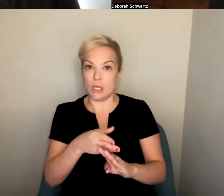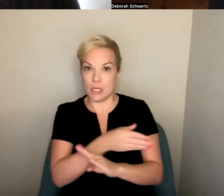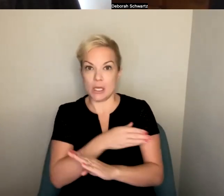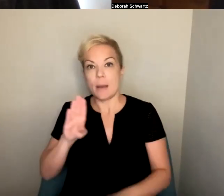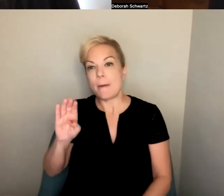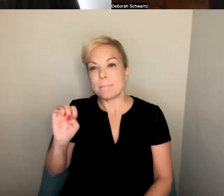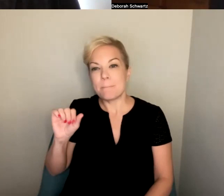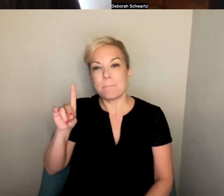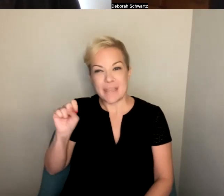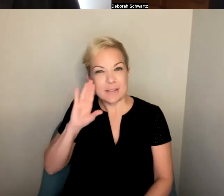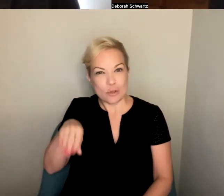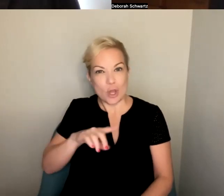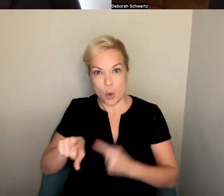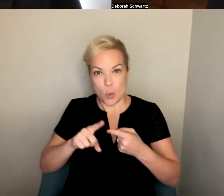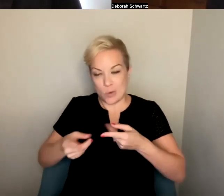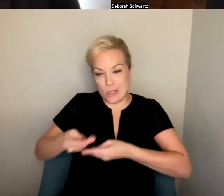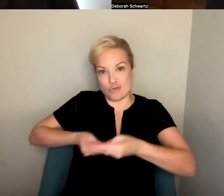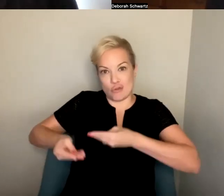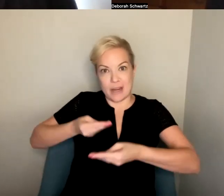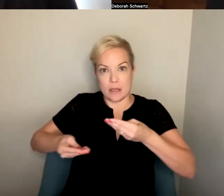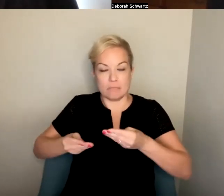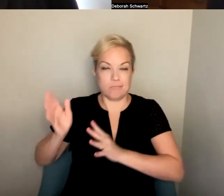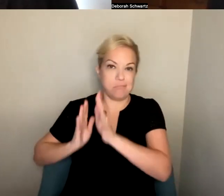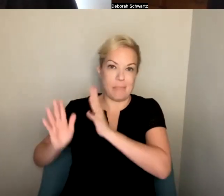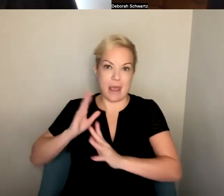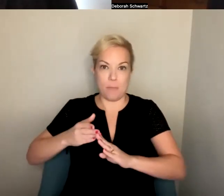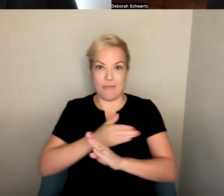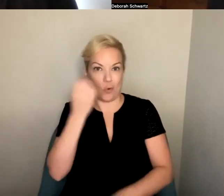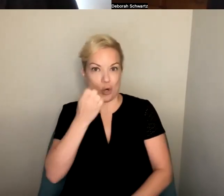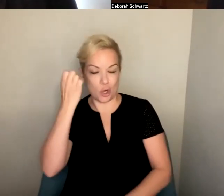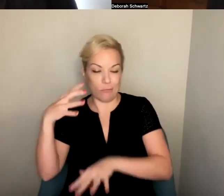in the early contact period you know I turns out I'm not nimble enough with my fingers to